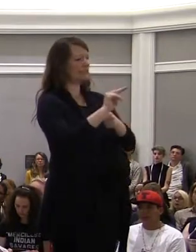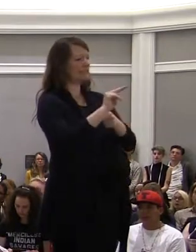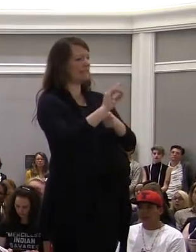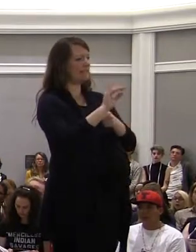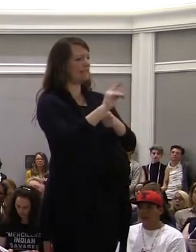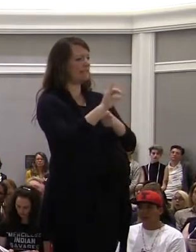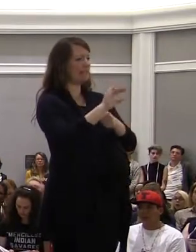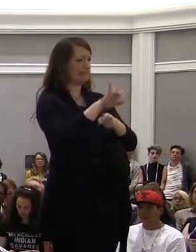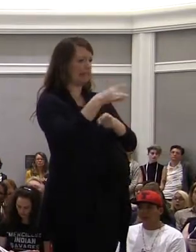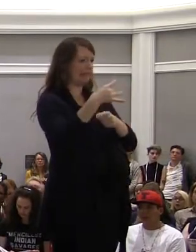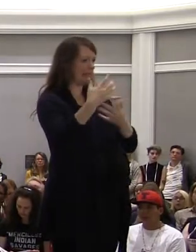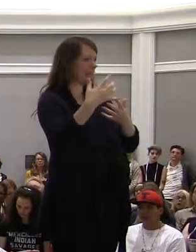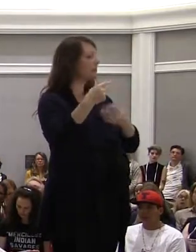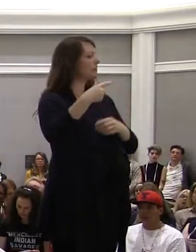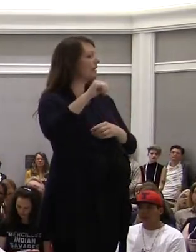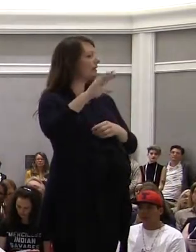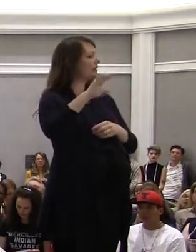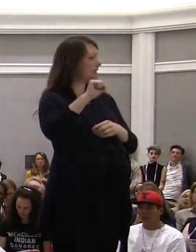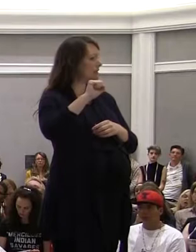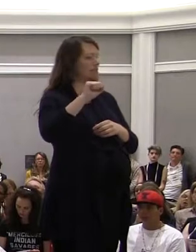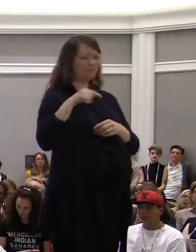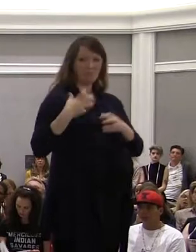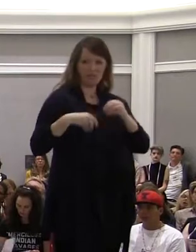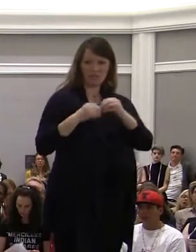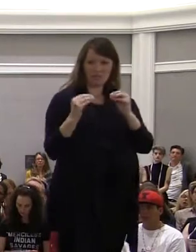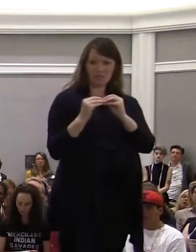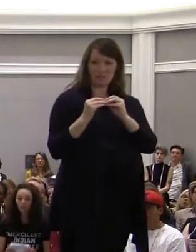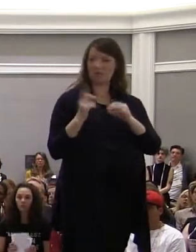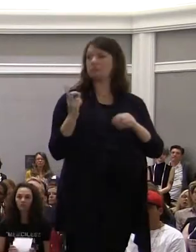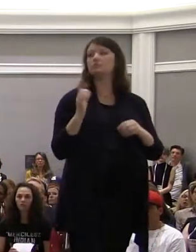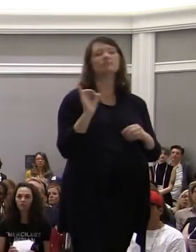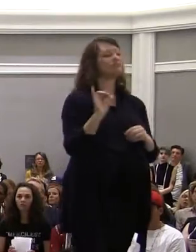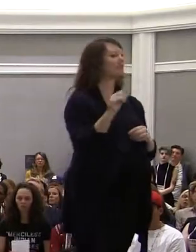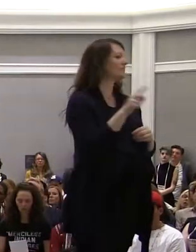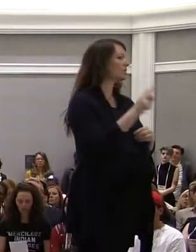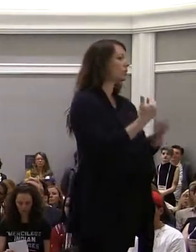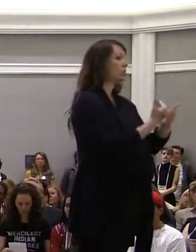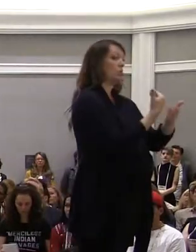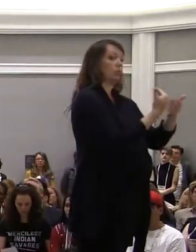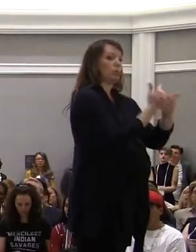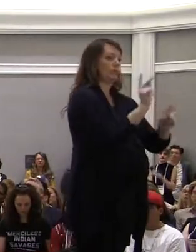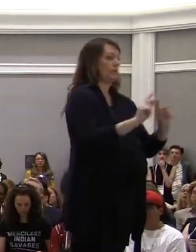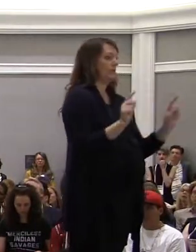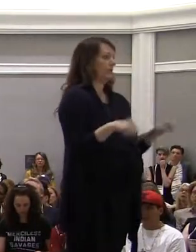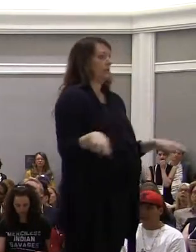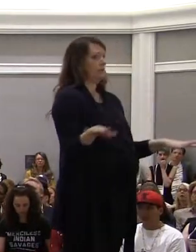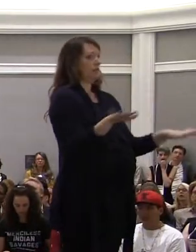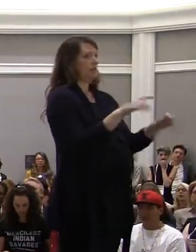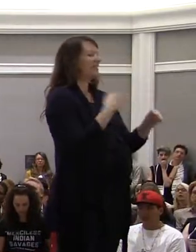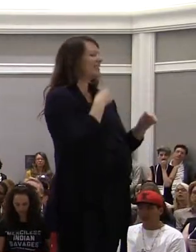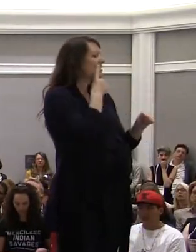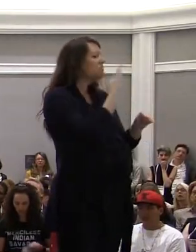Are there anything you want to add? (Elena) I mean since there are so many new folks in this space, I think it's worth just touching on...